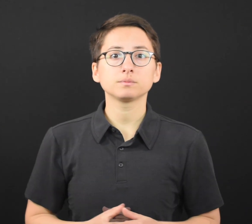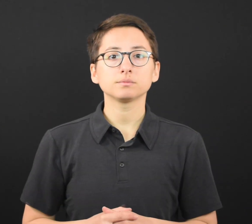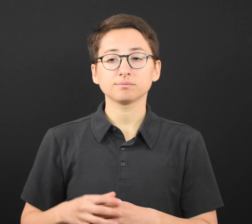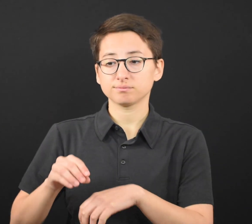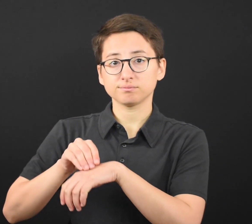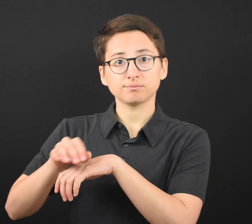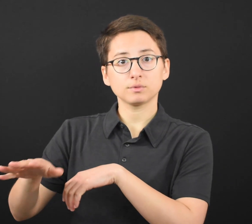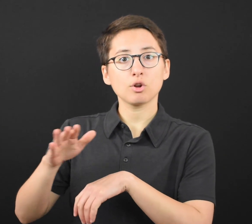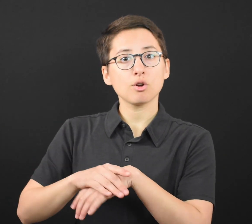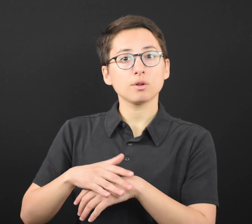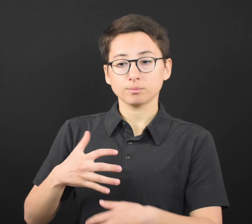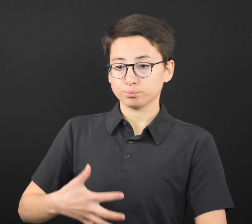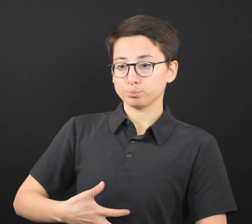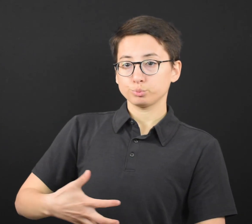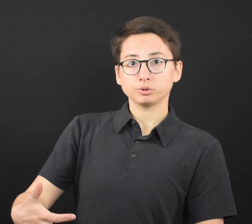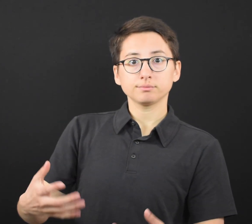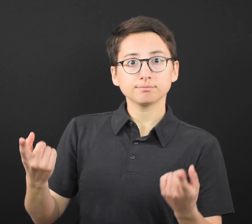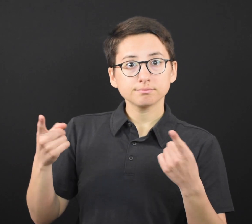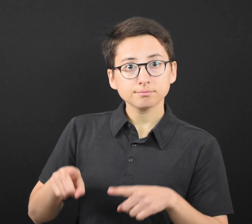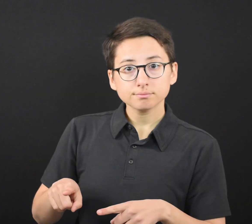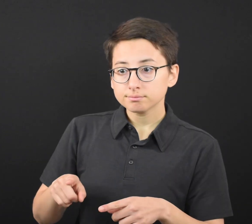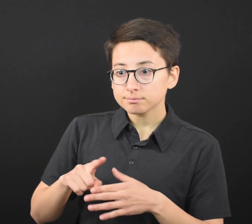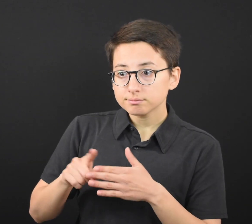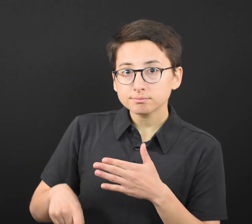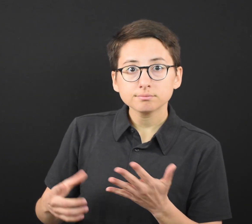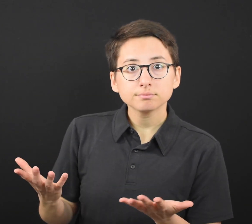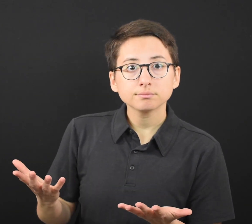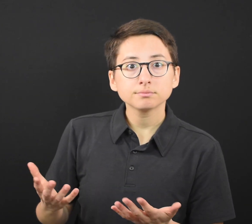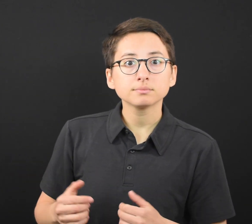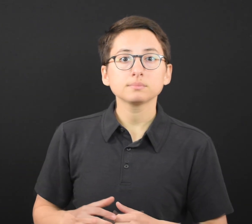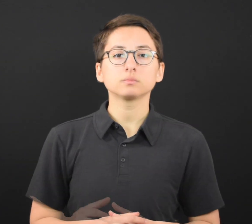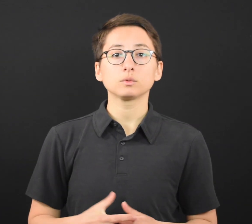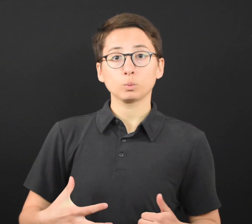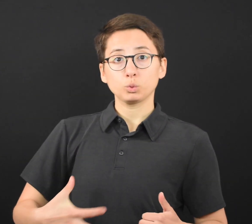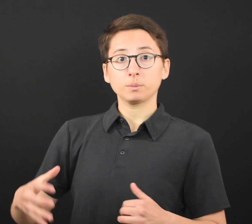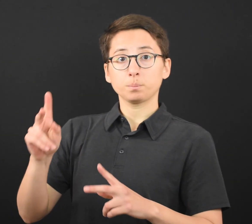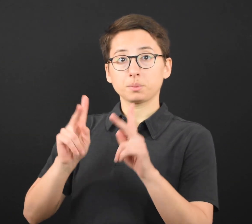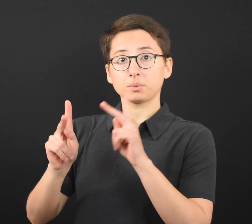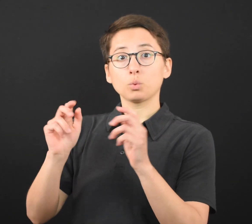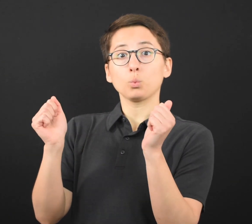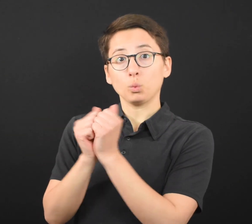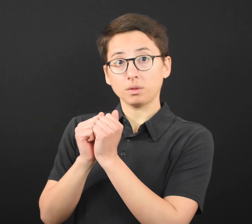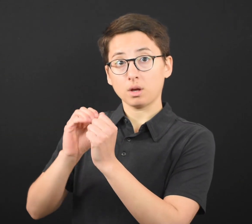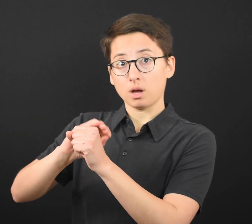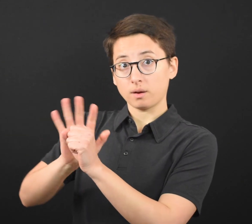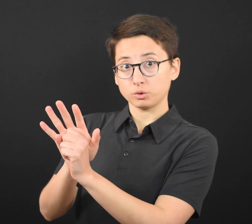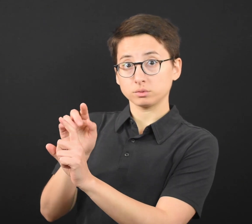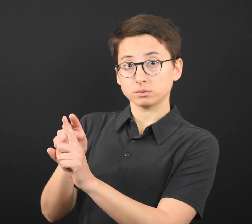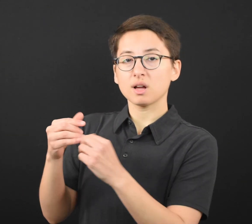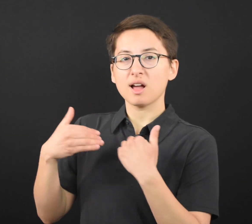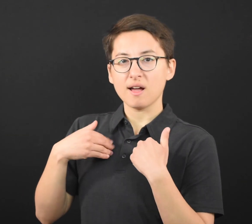Effect on Pregnancy Outcomes Pregnant people with COVID-19 are at increased